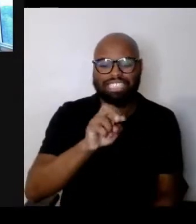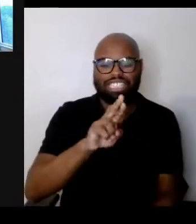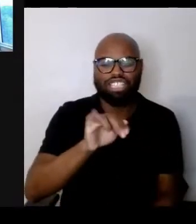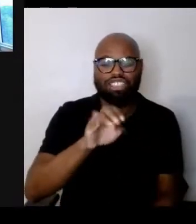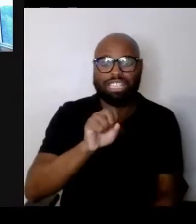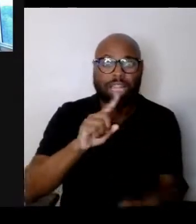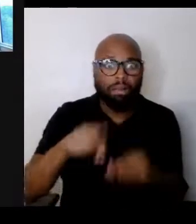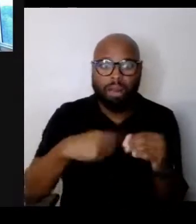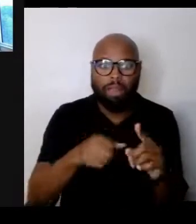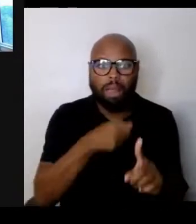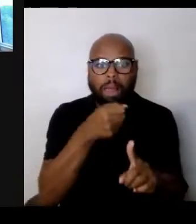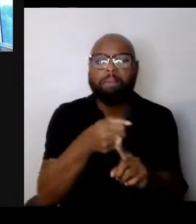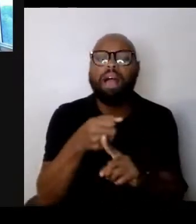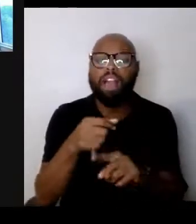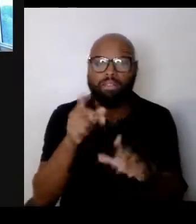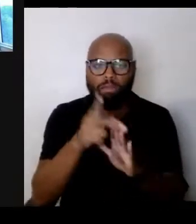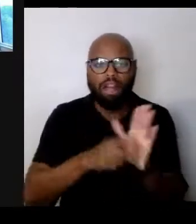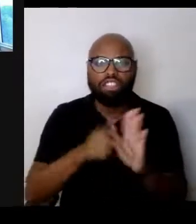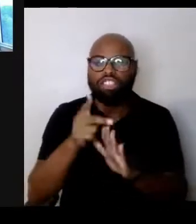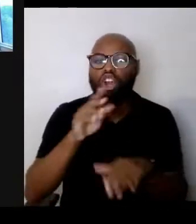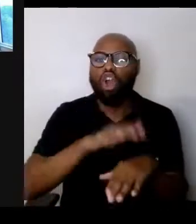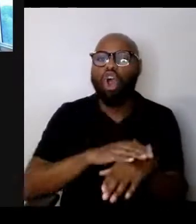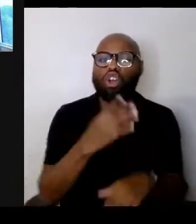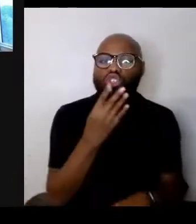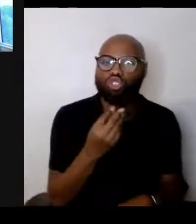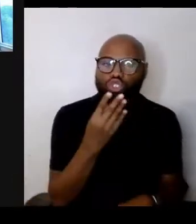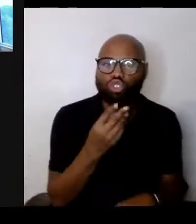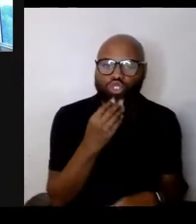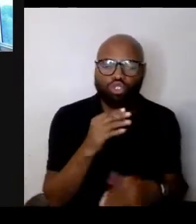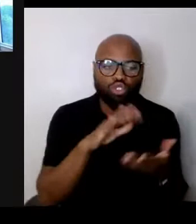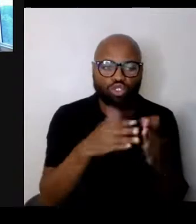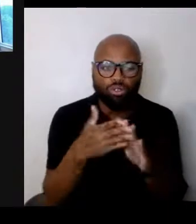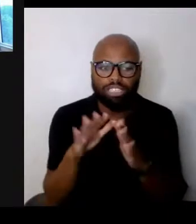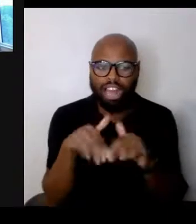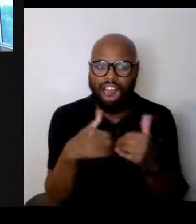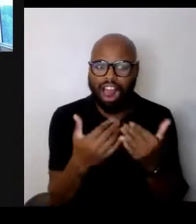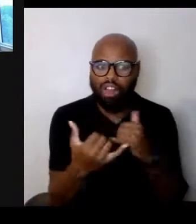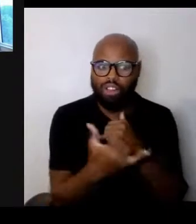on Jewish communities and how the country treated Jews.